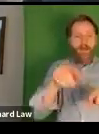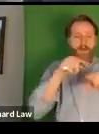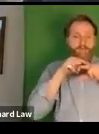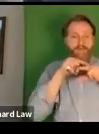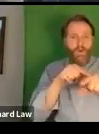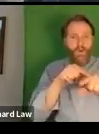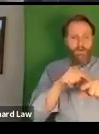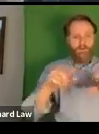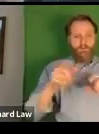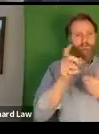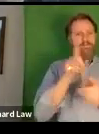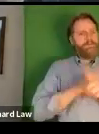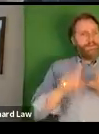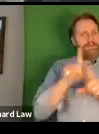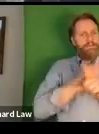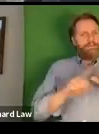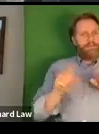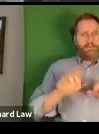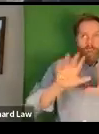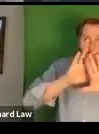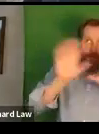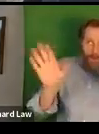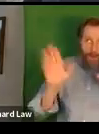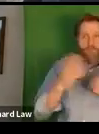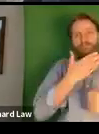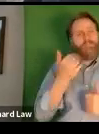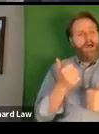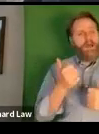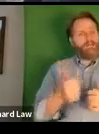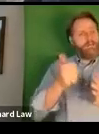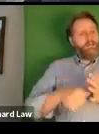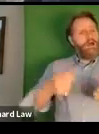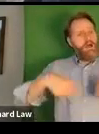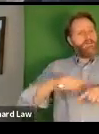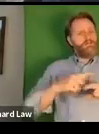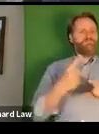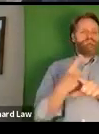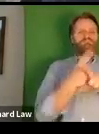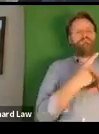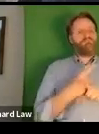that's a nice start for us all okay so I'm going to turn now to the questions